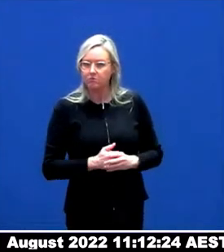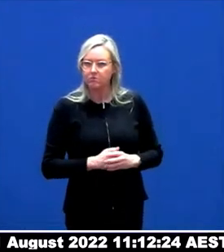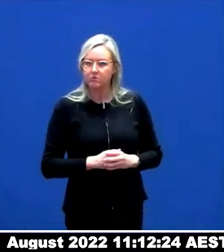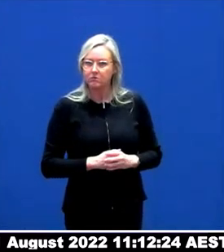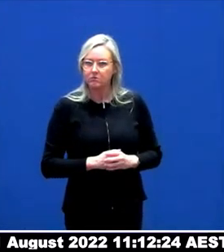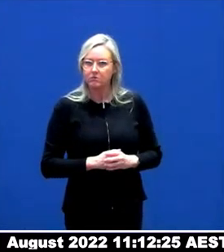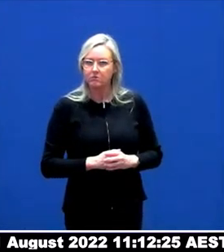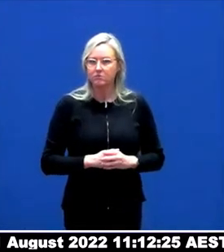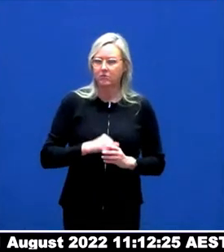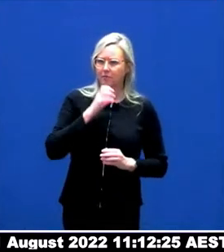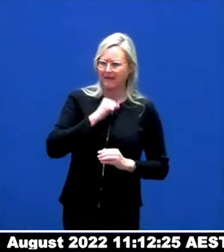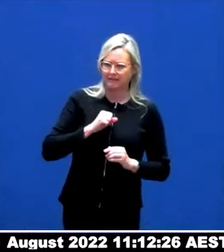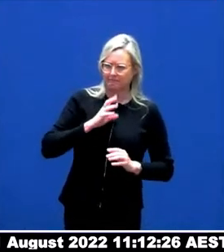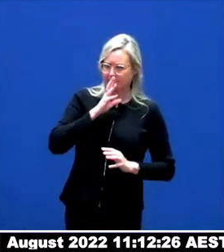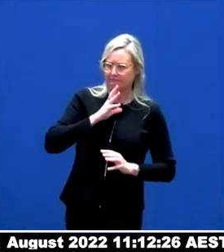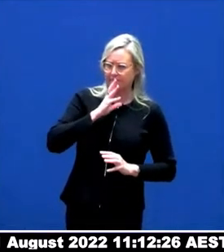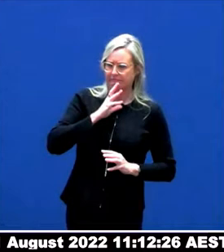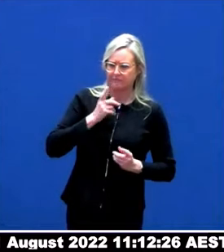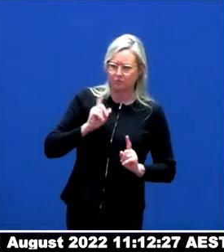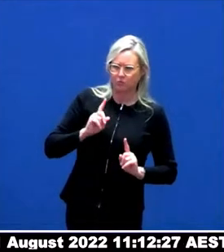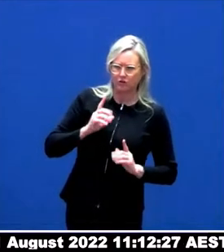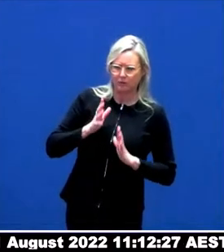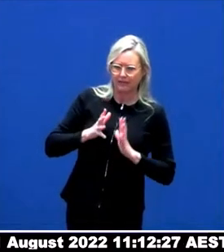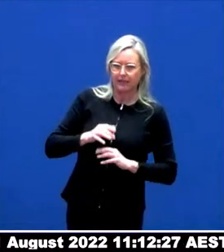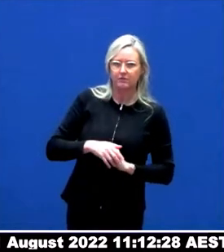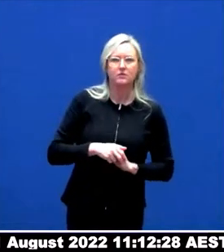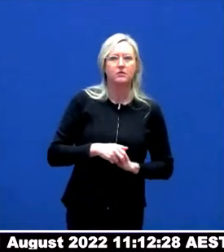I'm not sure I follow your question, I'm sorry. Well, you made a Statement.